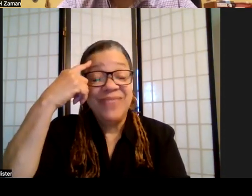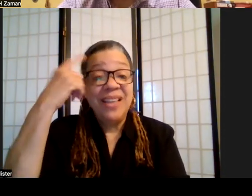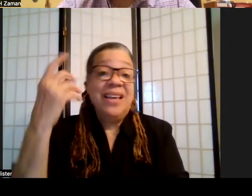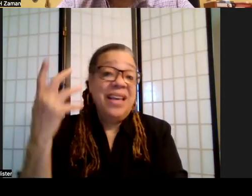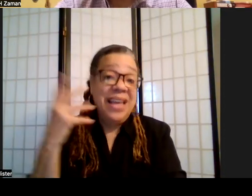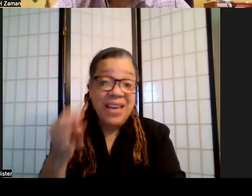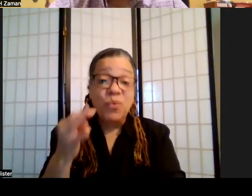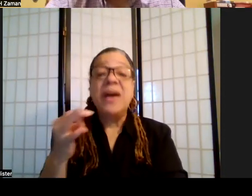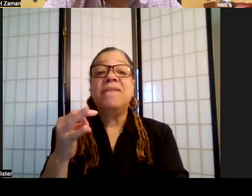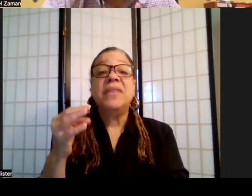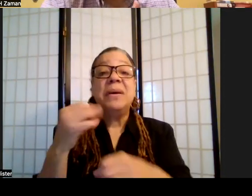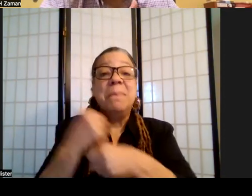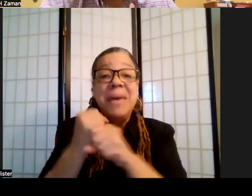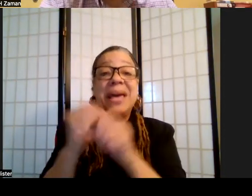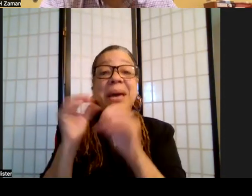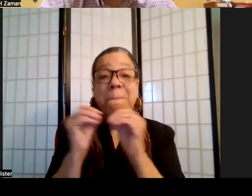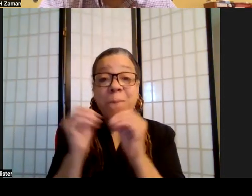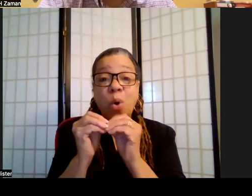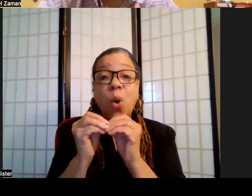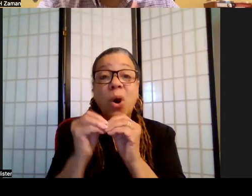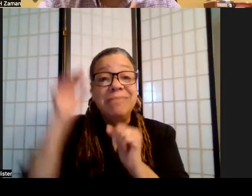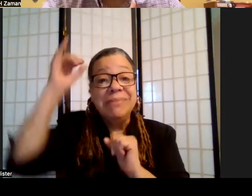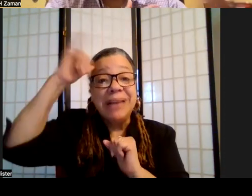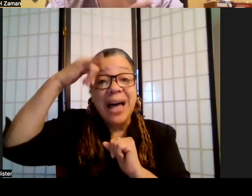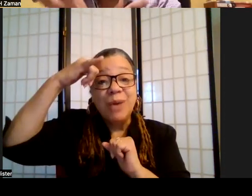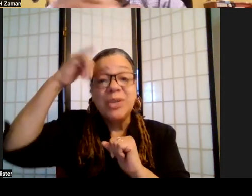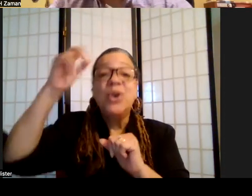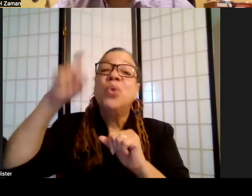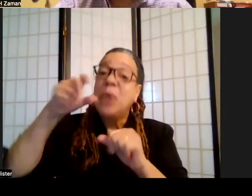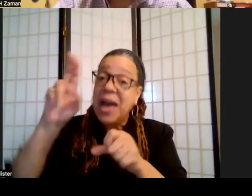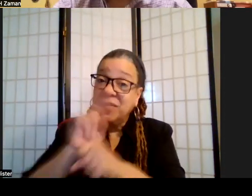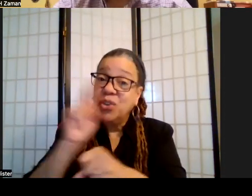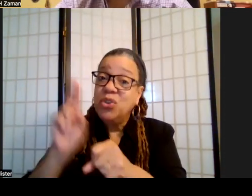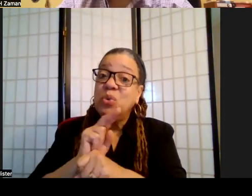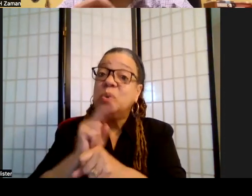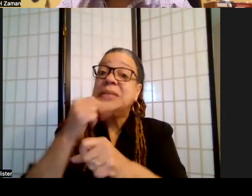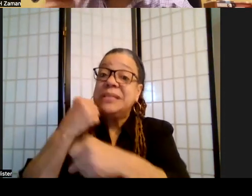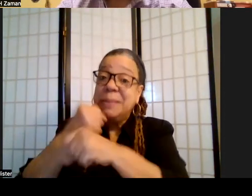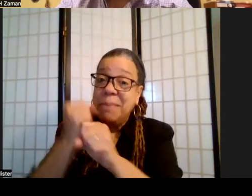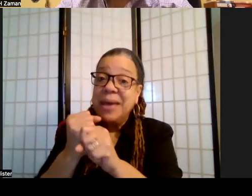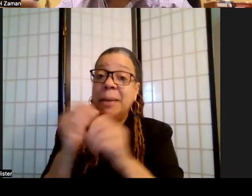either produce more, uh we have to use antibiotics that increase the production. So, if you're telling me that